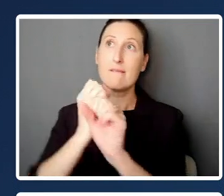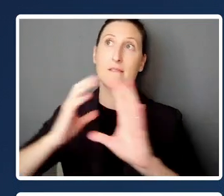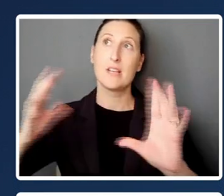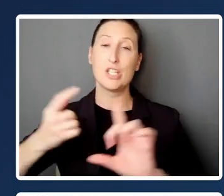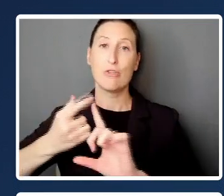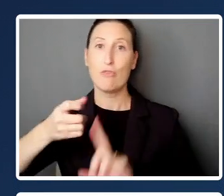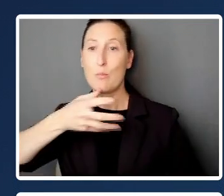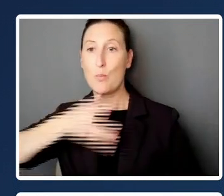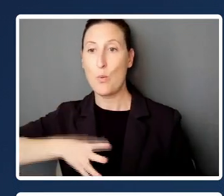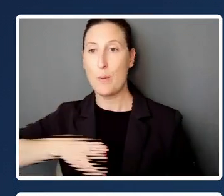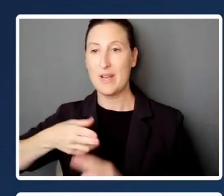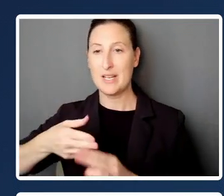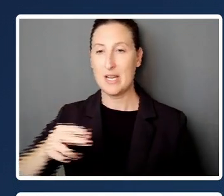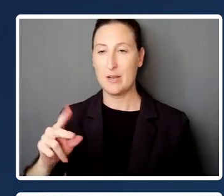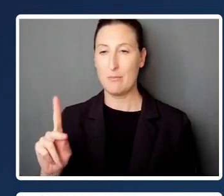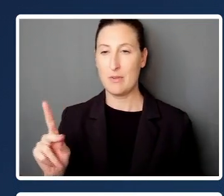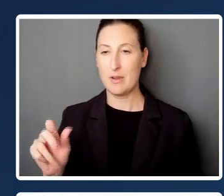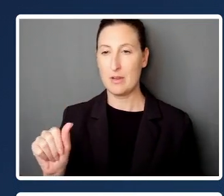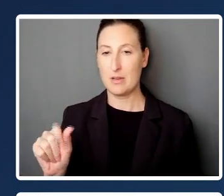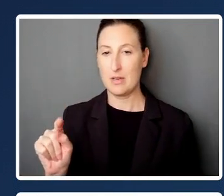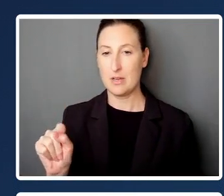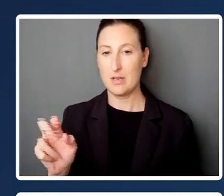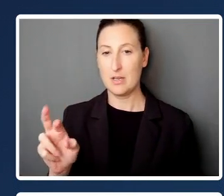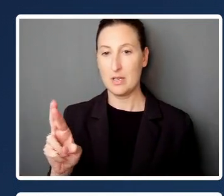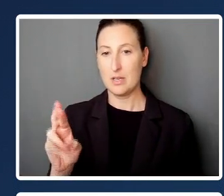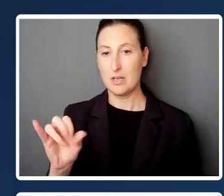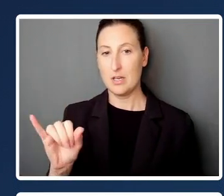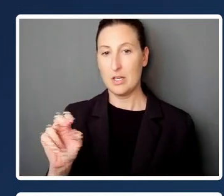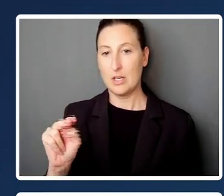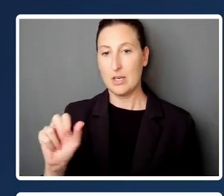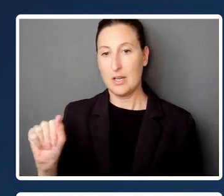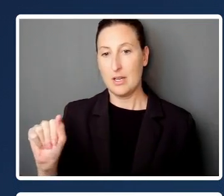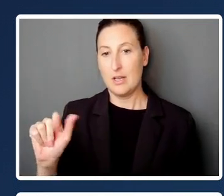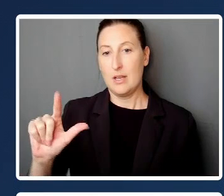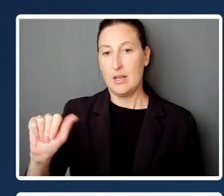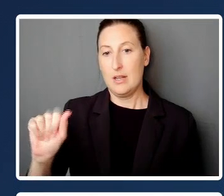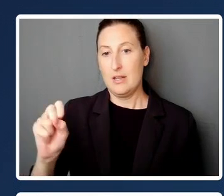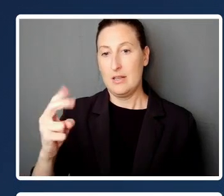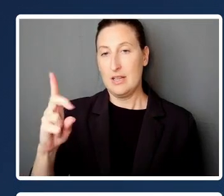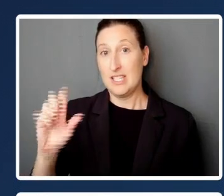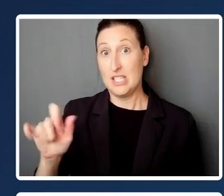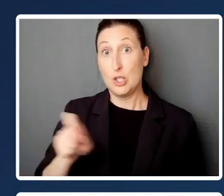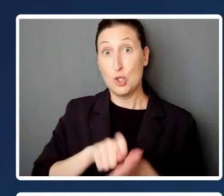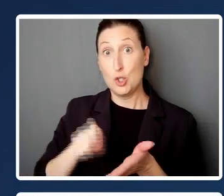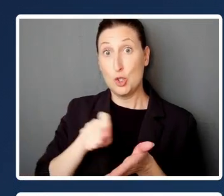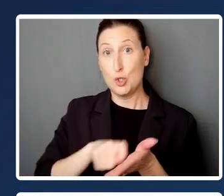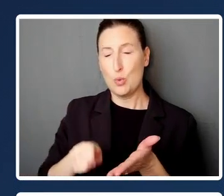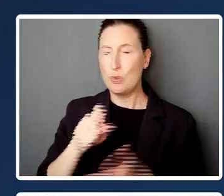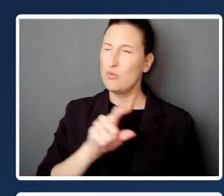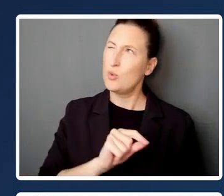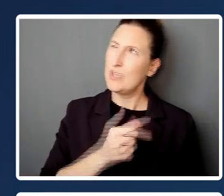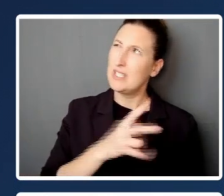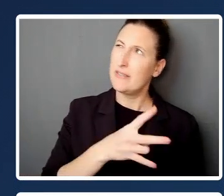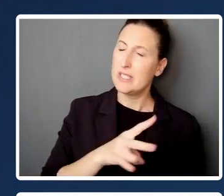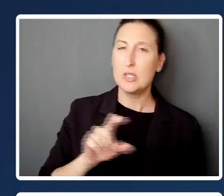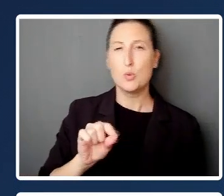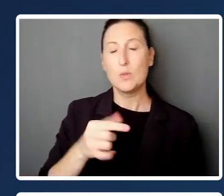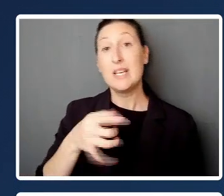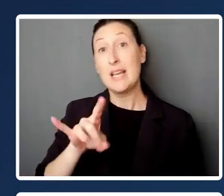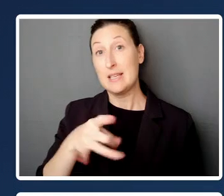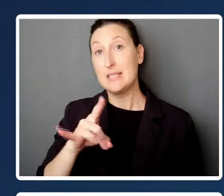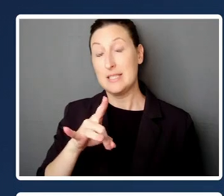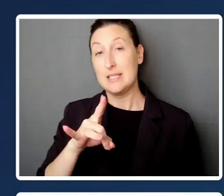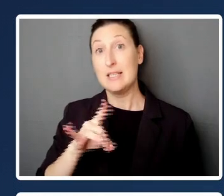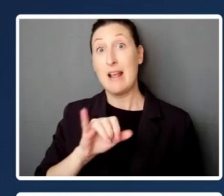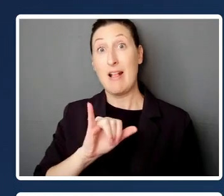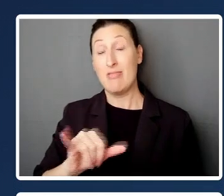who wrote this work, I believe, in 2017 or 2018. And it was funded by the National Park Service.